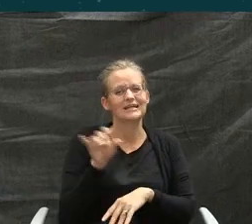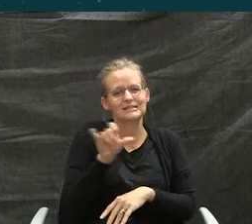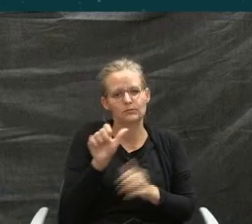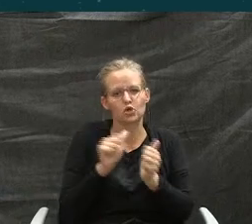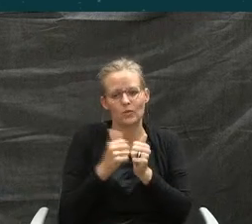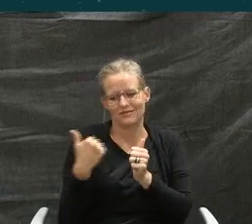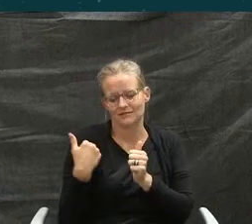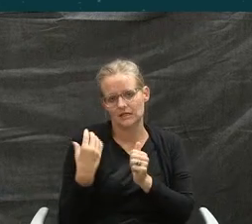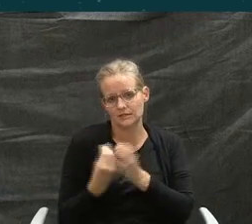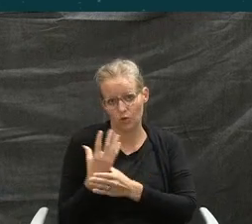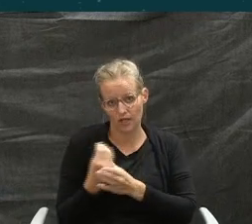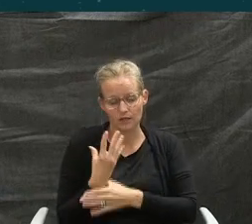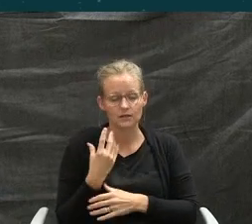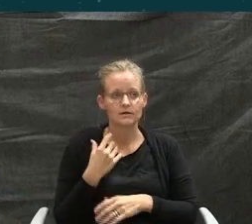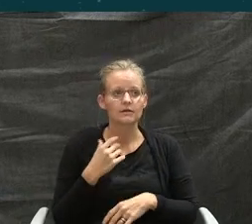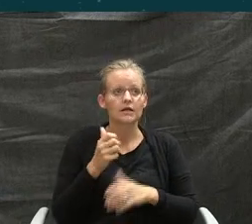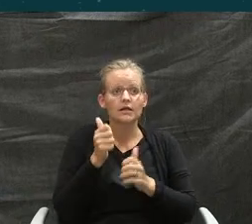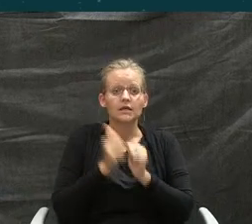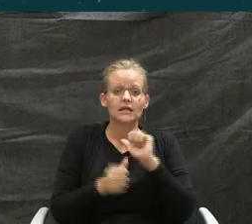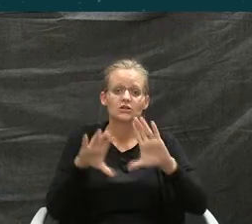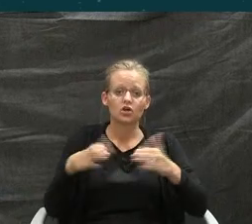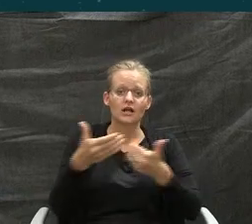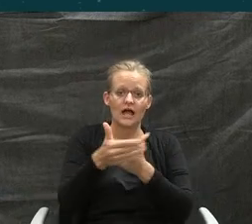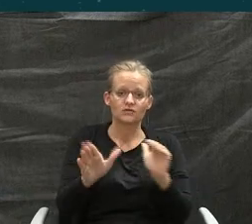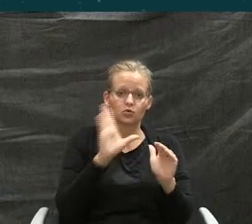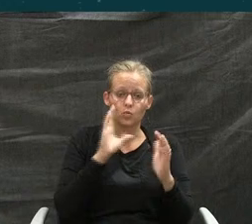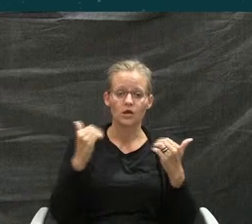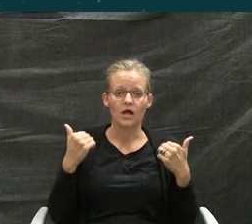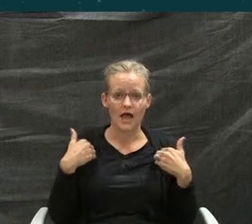And each class period will incorporate synchronous learning opportunities.